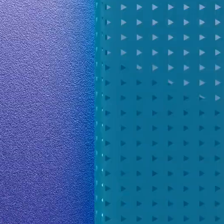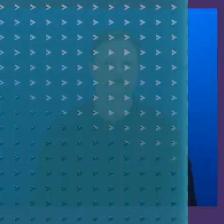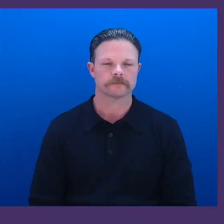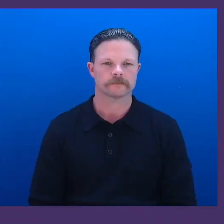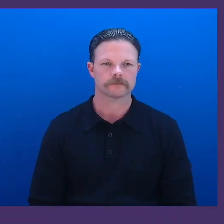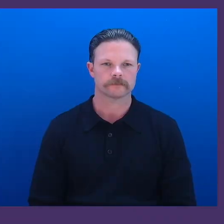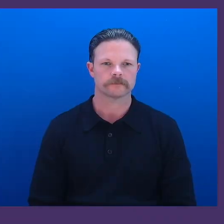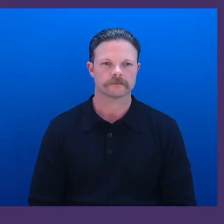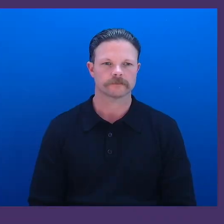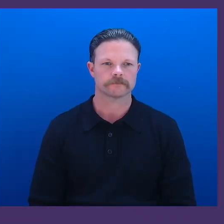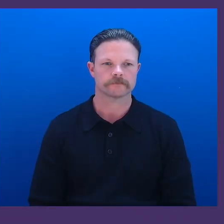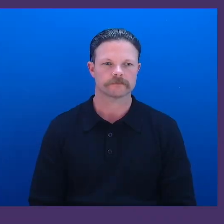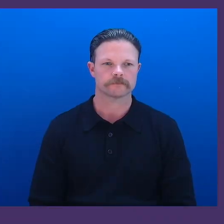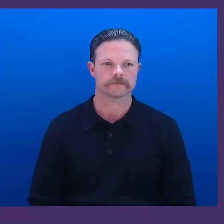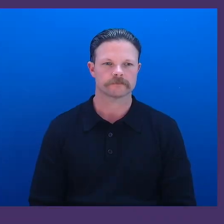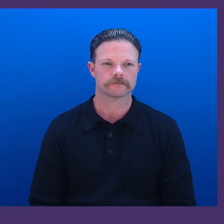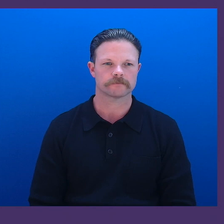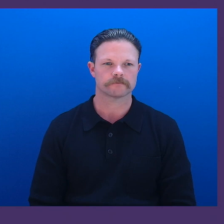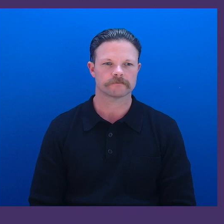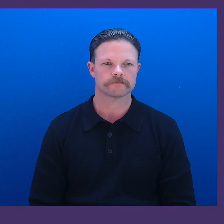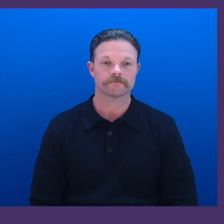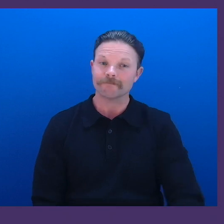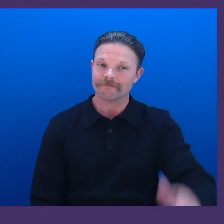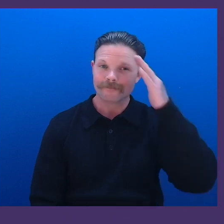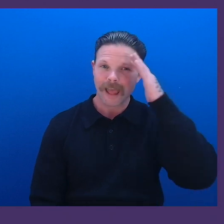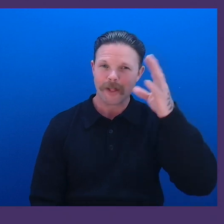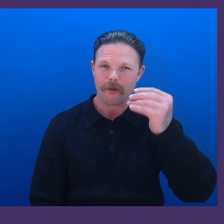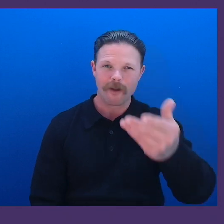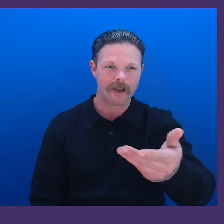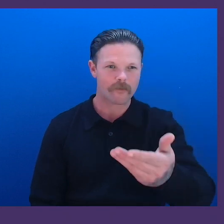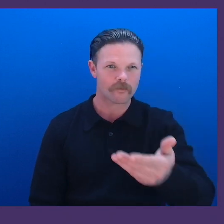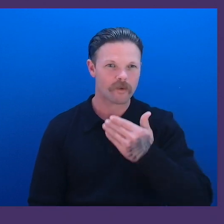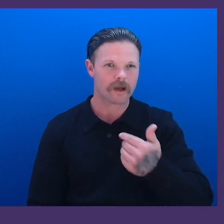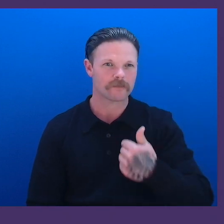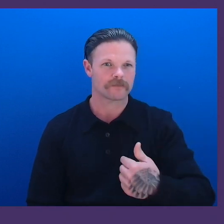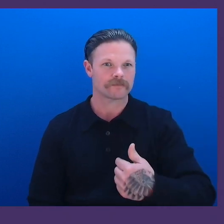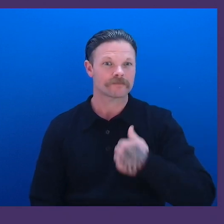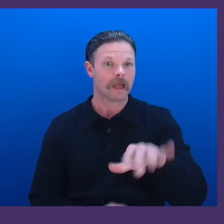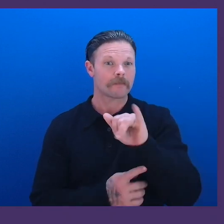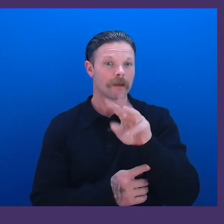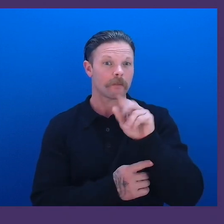Ioana Tanase: Hello and welcome. I'm Ioana and I'm an AI and Accessibility Program Manager at Microsoft.